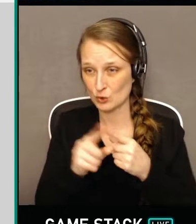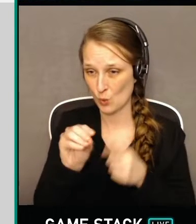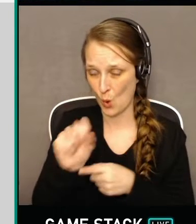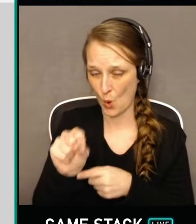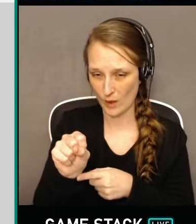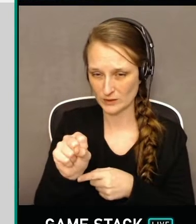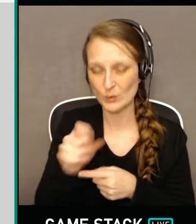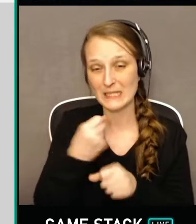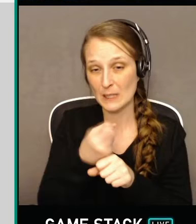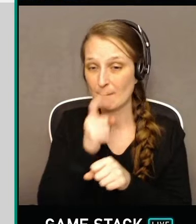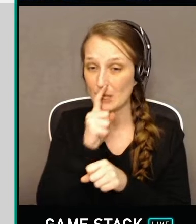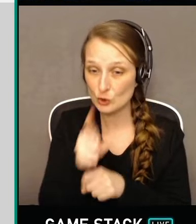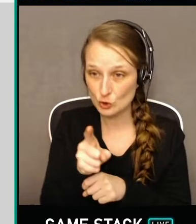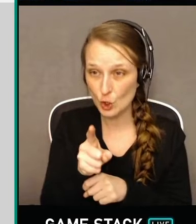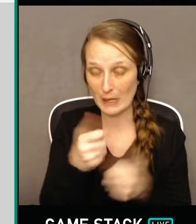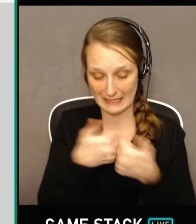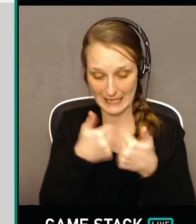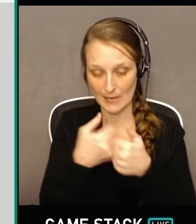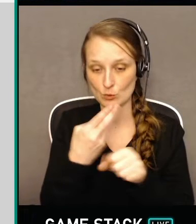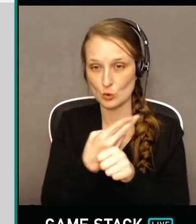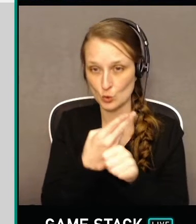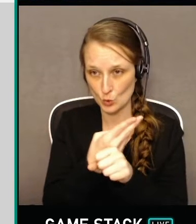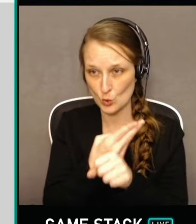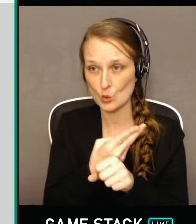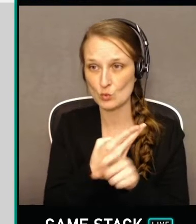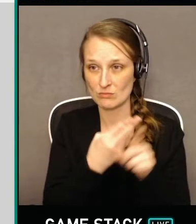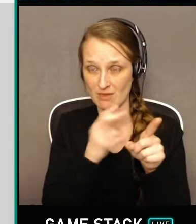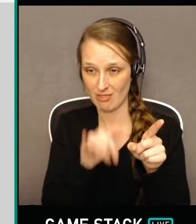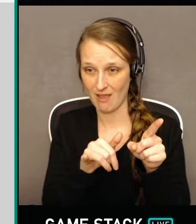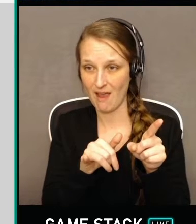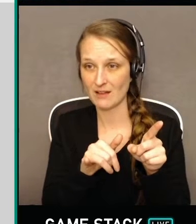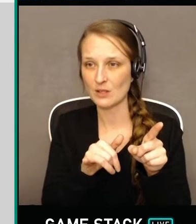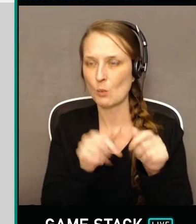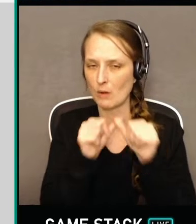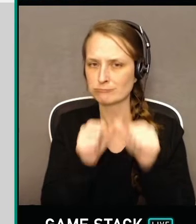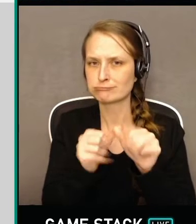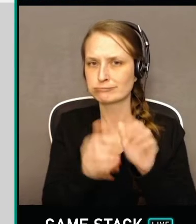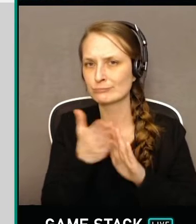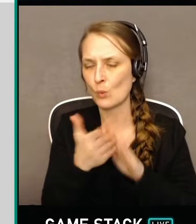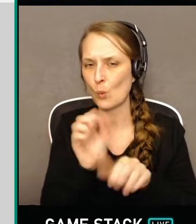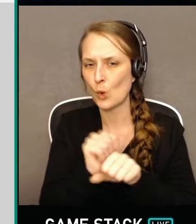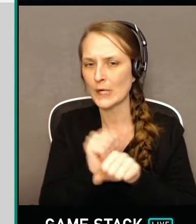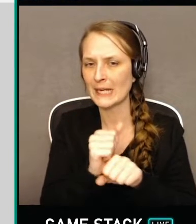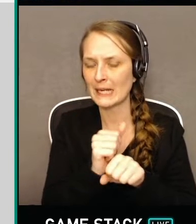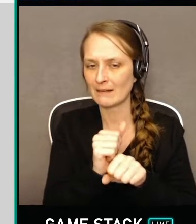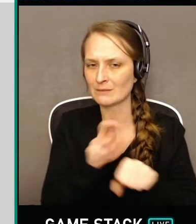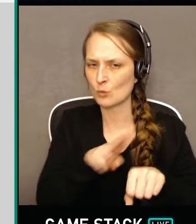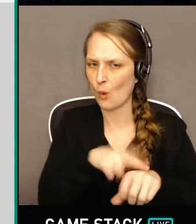we needed to make sure that games that use D312.dll carry on working as normal, while still giving developers